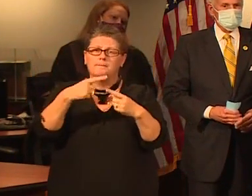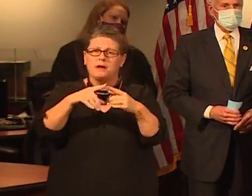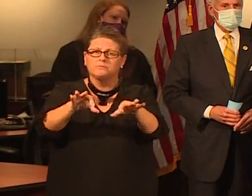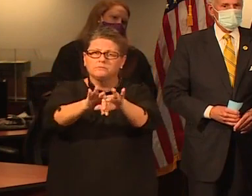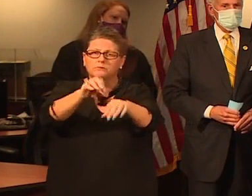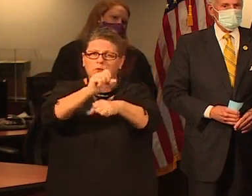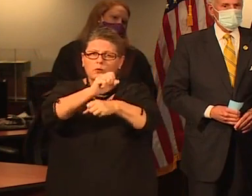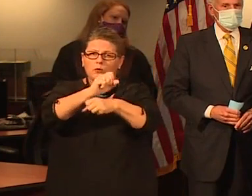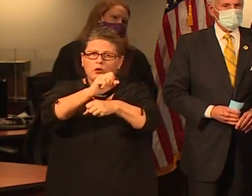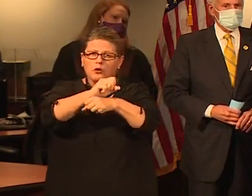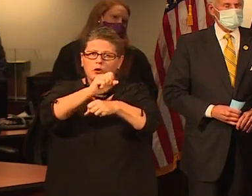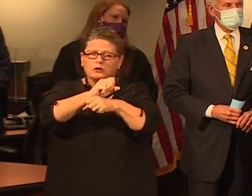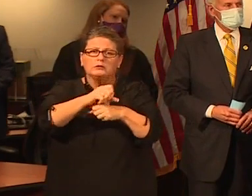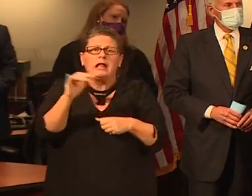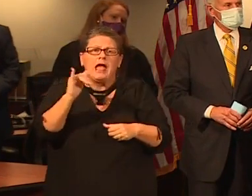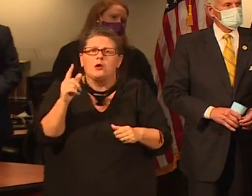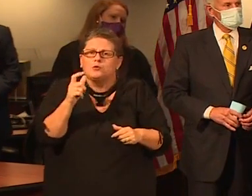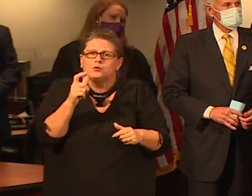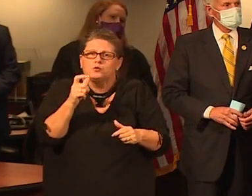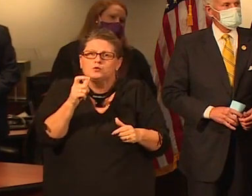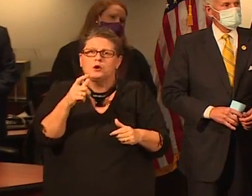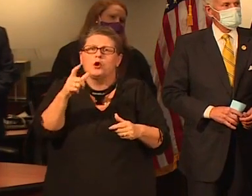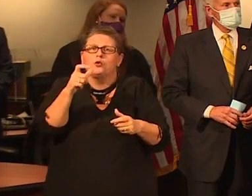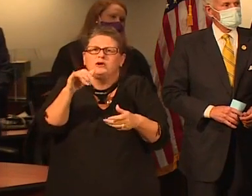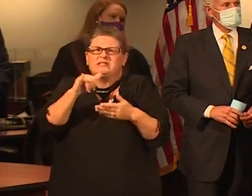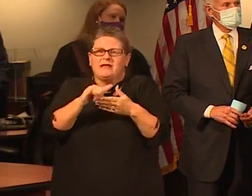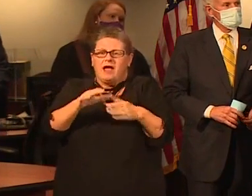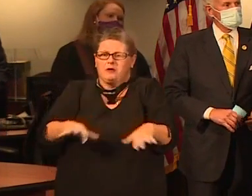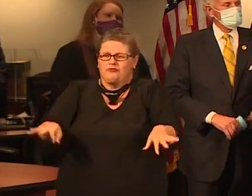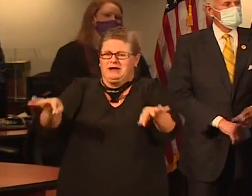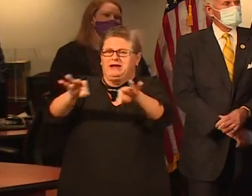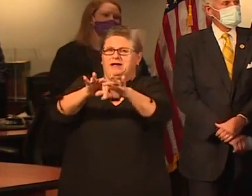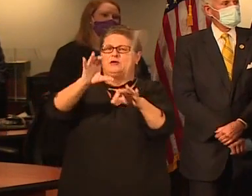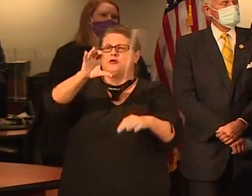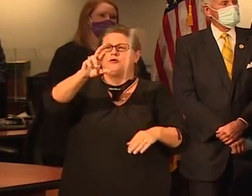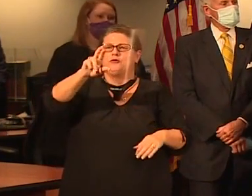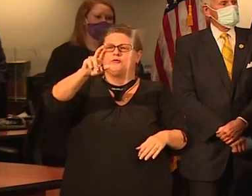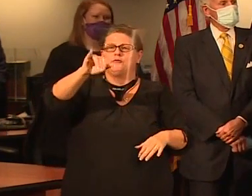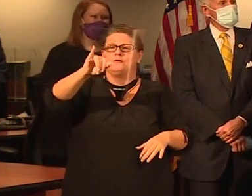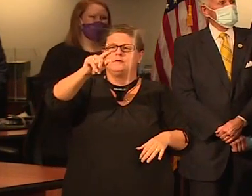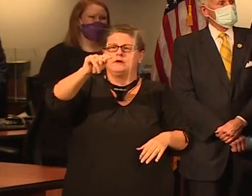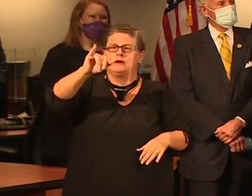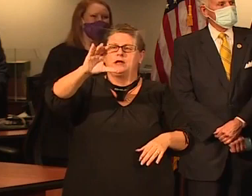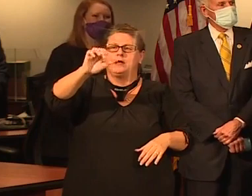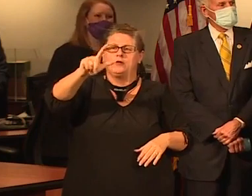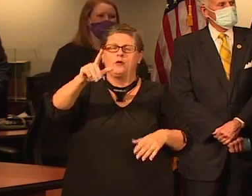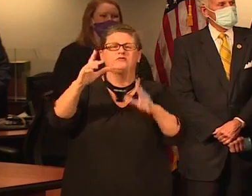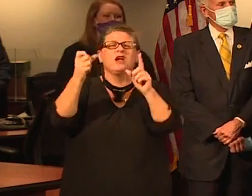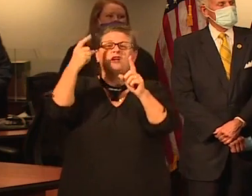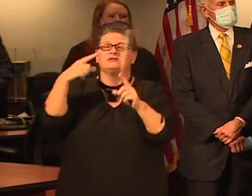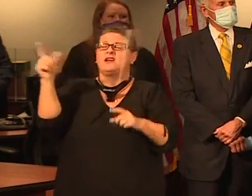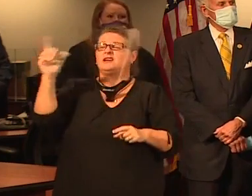ON YOUR LIST, WHEN YOU SAY CRITICAL INFRASTRUCTURE EMPLOYEES? CAN YOU DETAIL WHO IS CRITICAL?